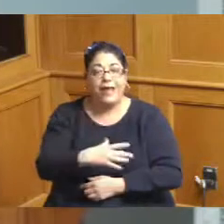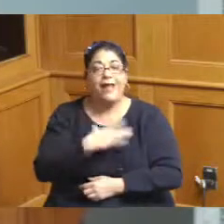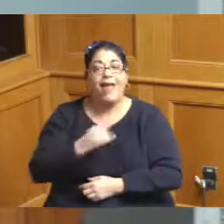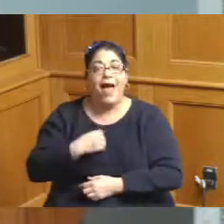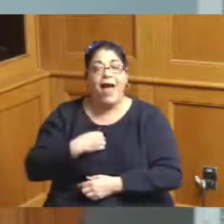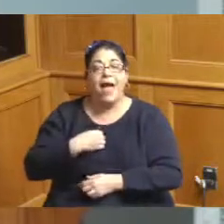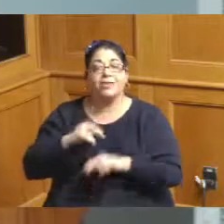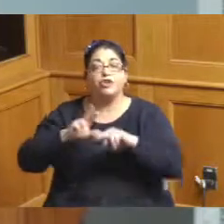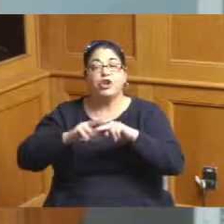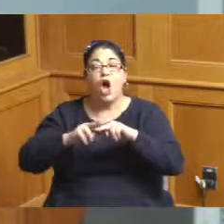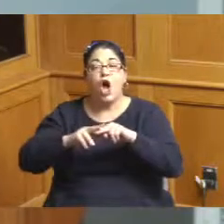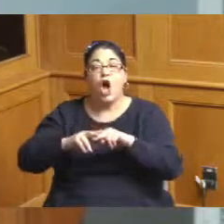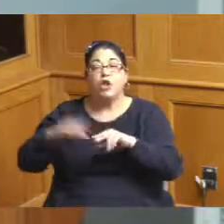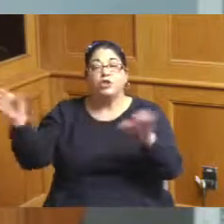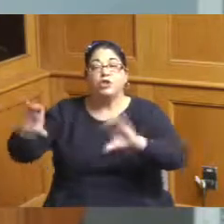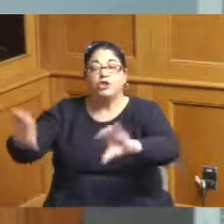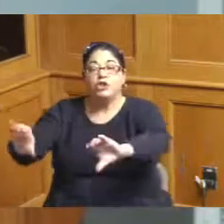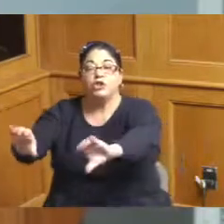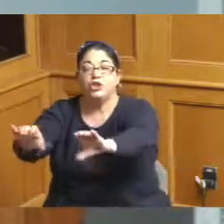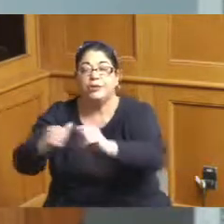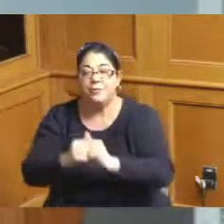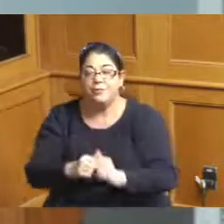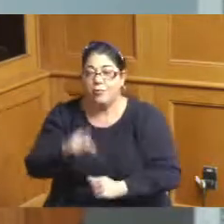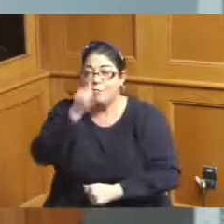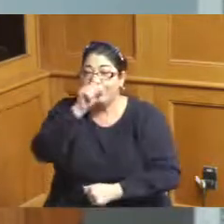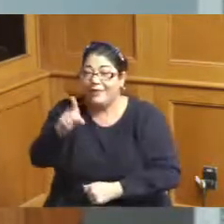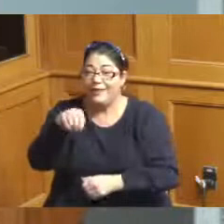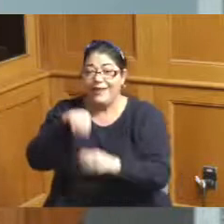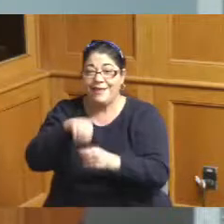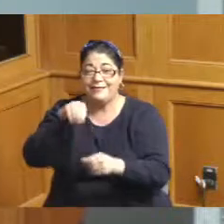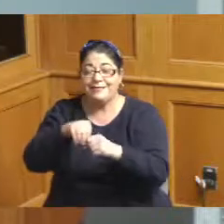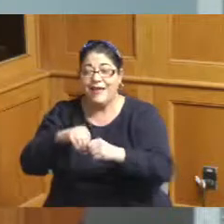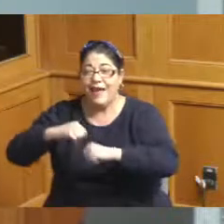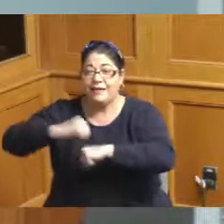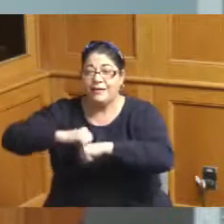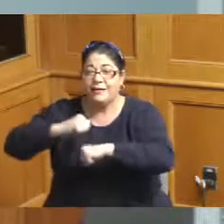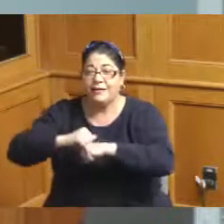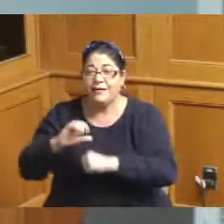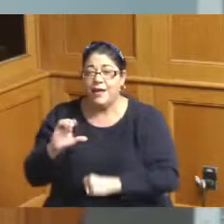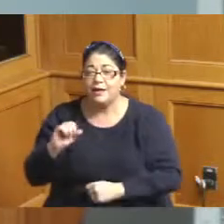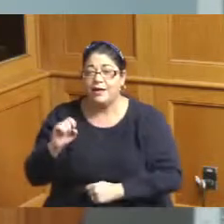and salt is not good for the reinforcing inside the concrete so eventually that salt